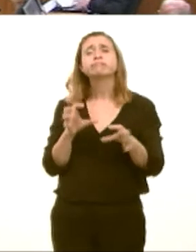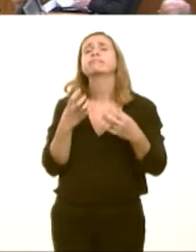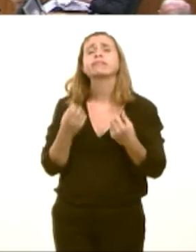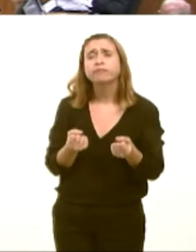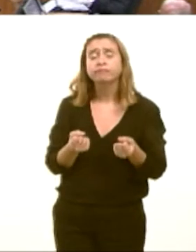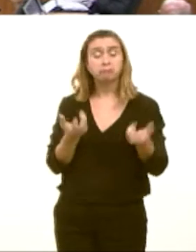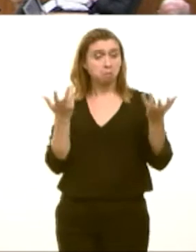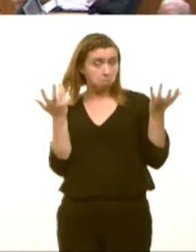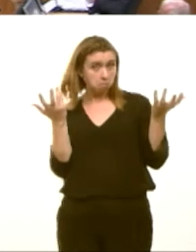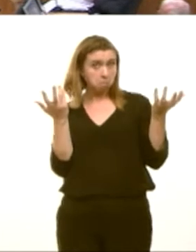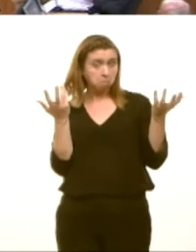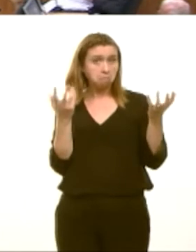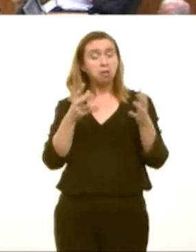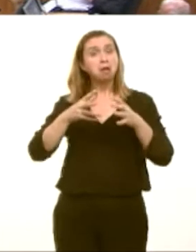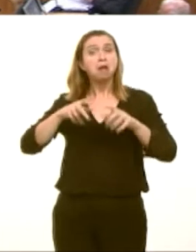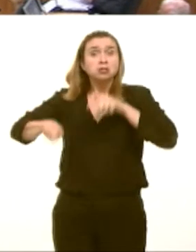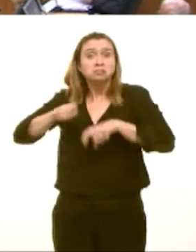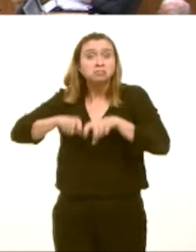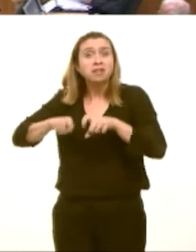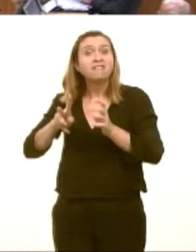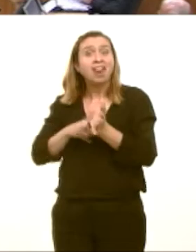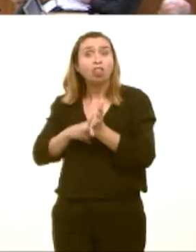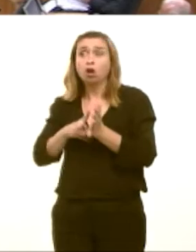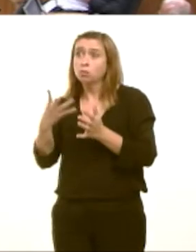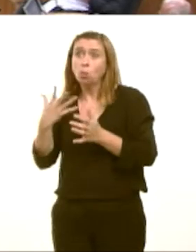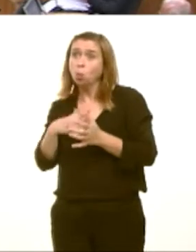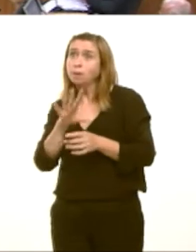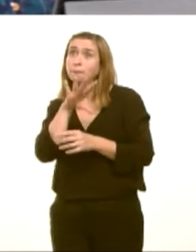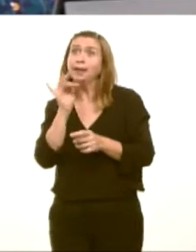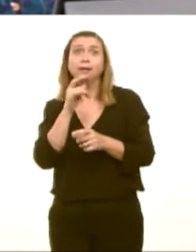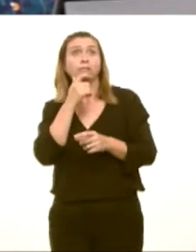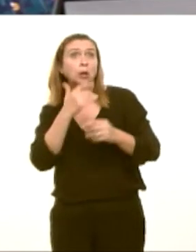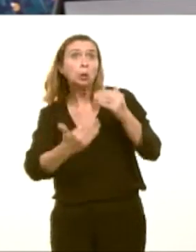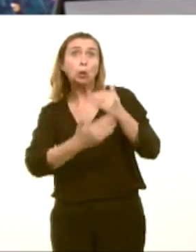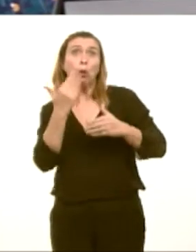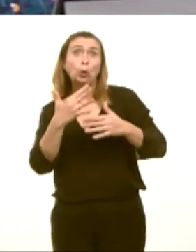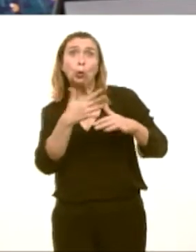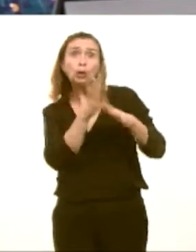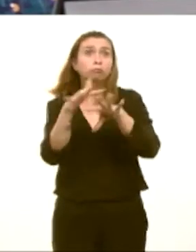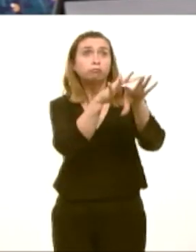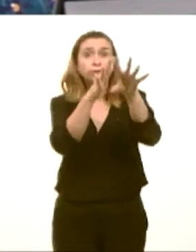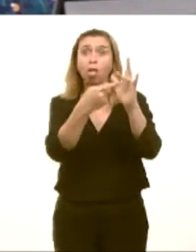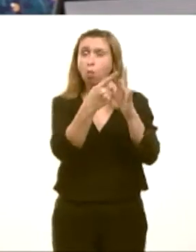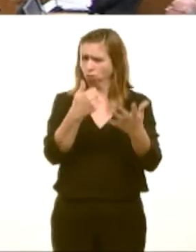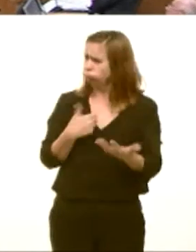If there is an opportunity for the velothon to go elsewhere in Wales, thatís something, of course, weíd look to explore with them. Peter Black: 7.